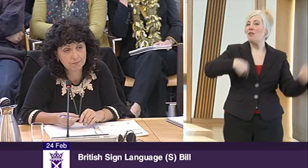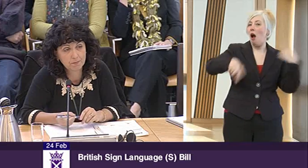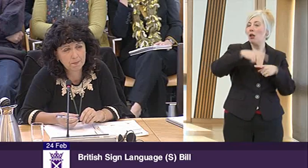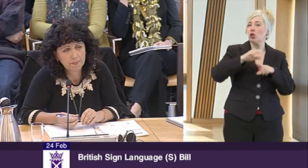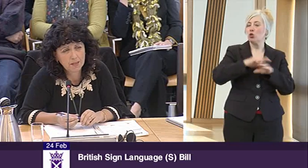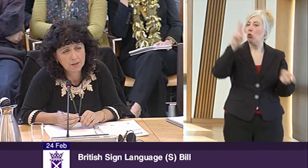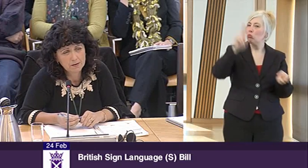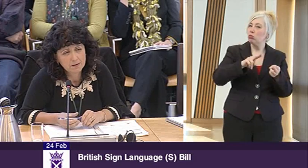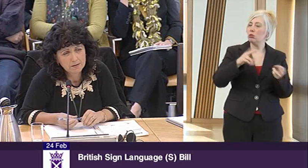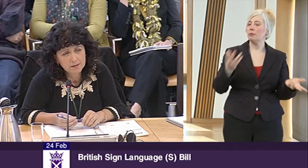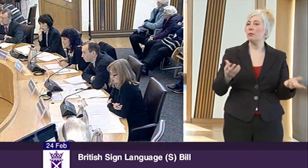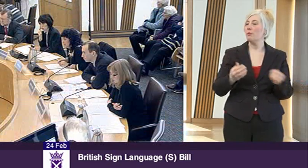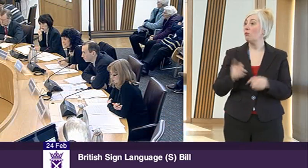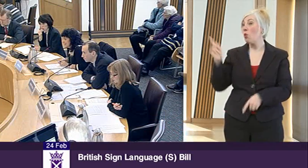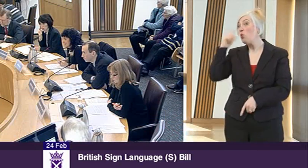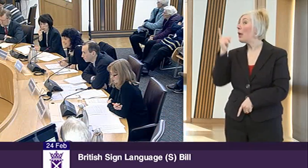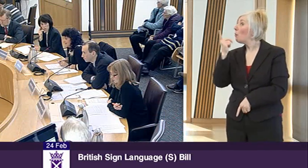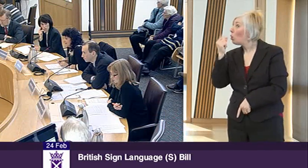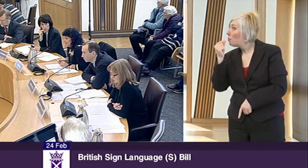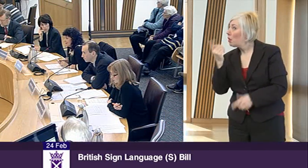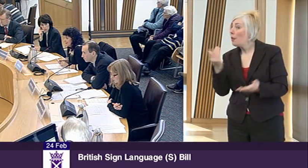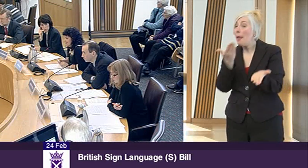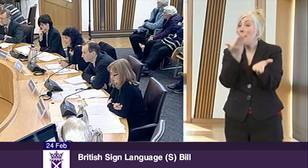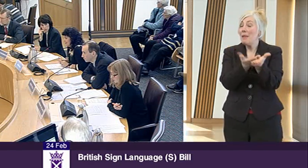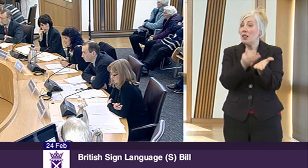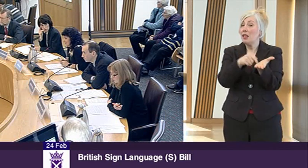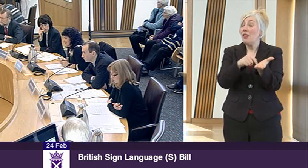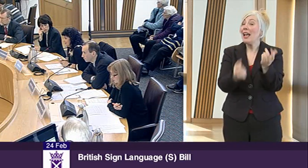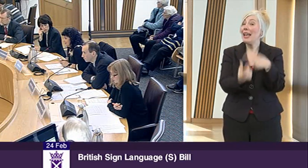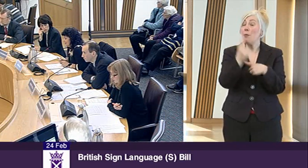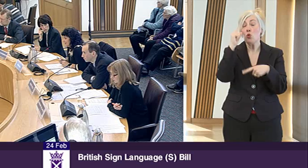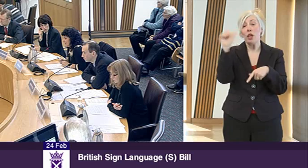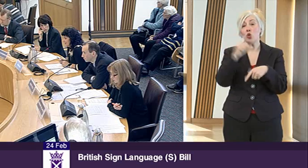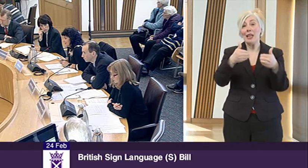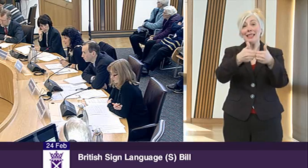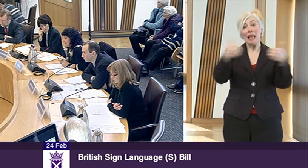James Dornan: Do you think that separating BSL is a possible result of the bill? Would